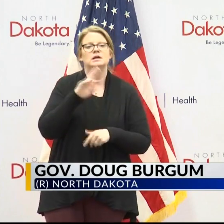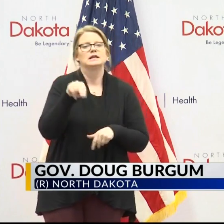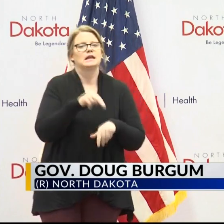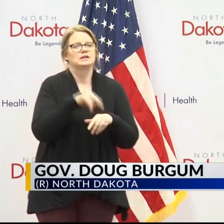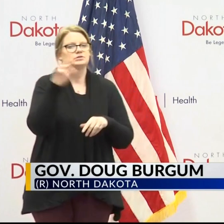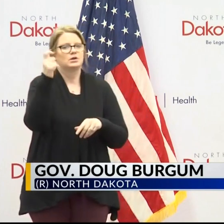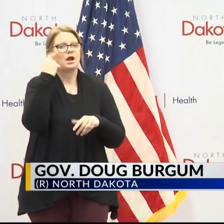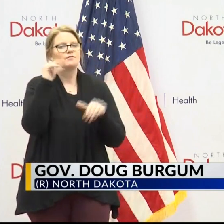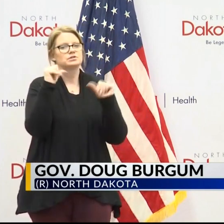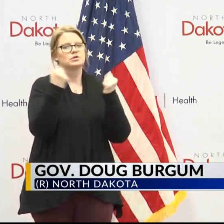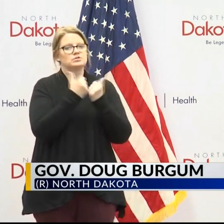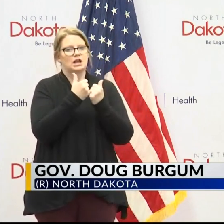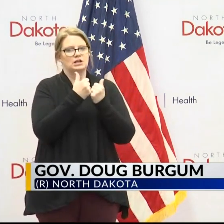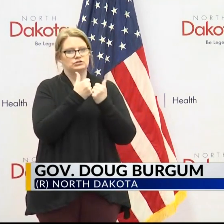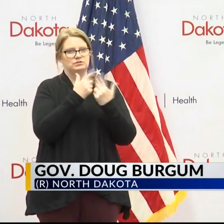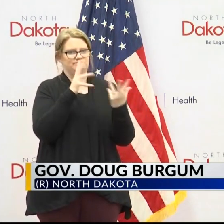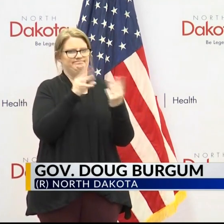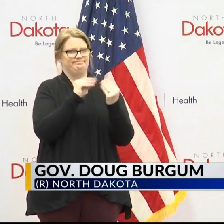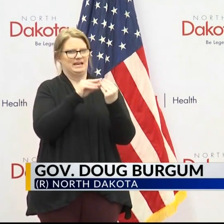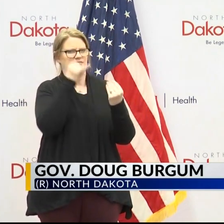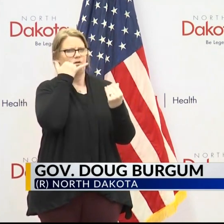DEATHS BUT WE ARE BEHIND THEM